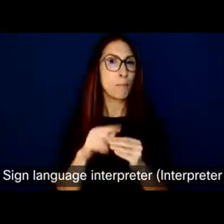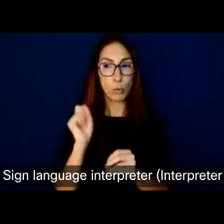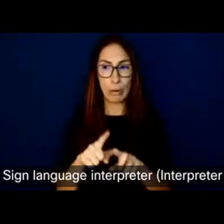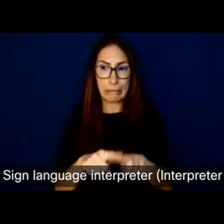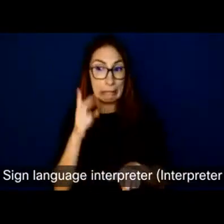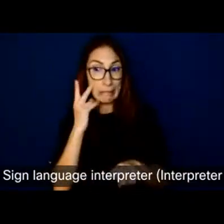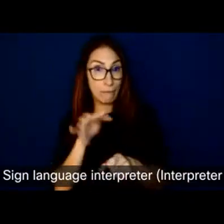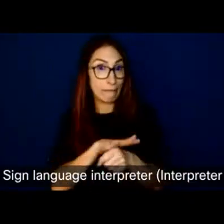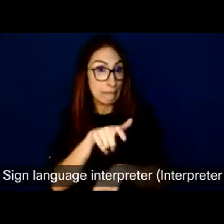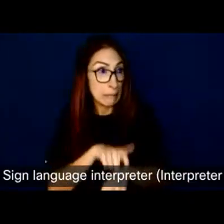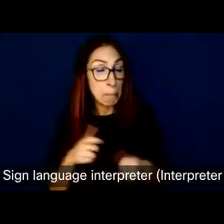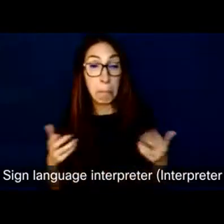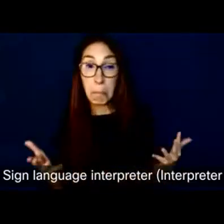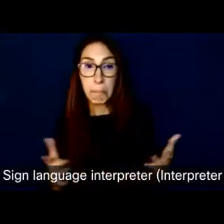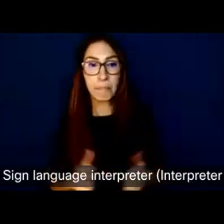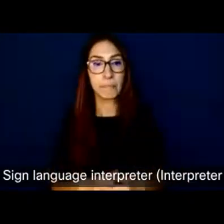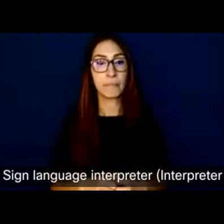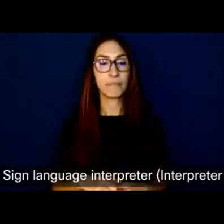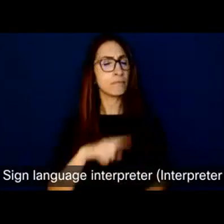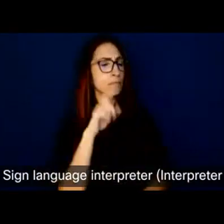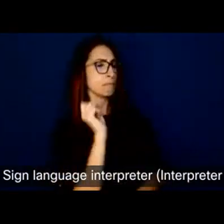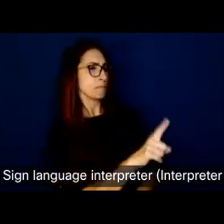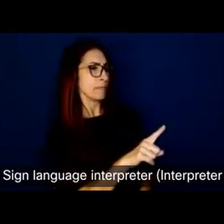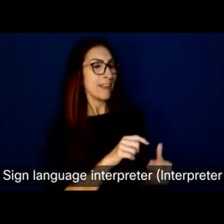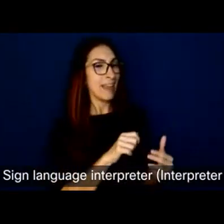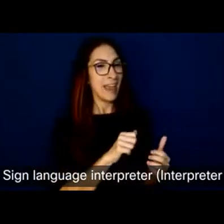you see the needs of older adults living with HIV evolving